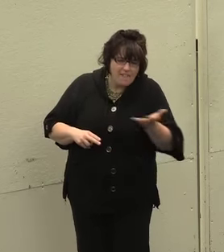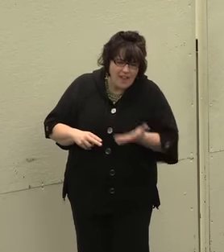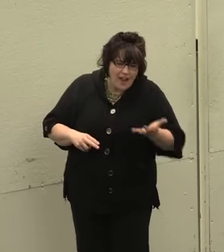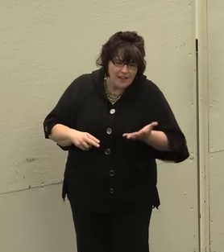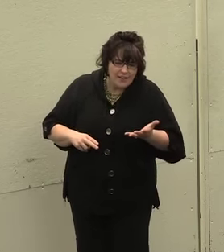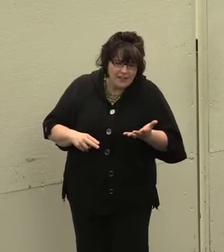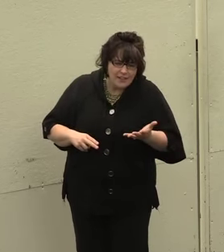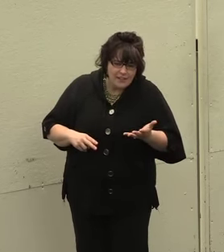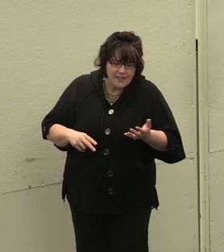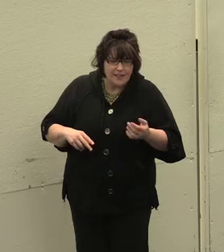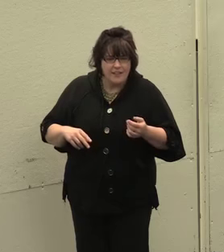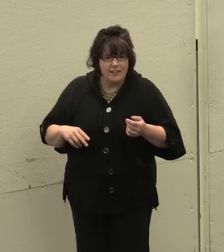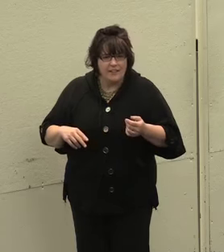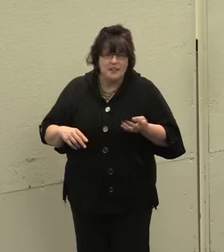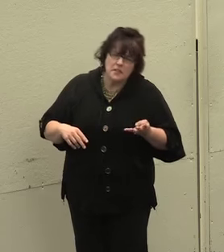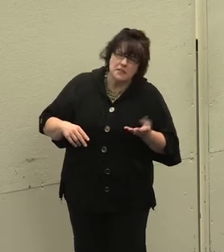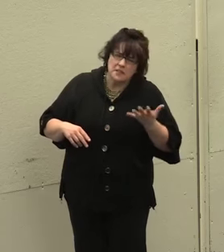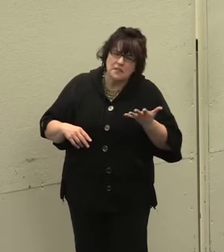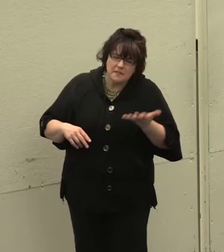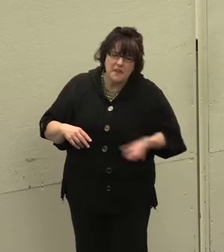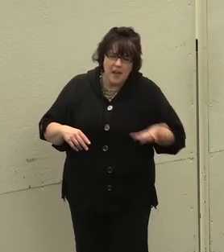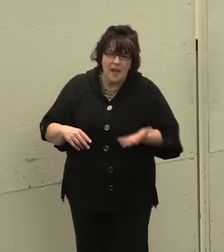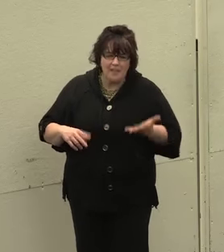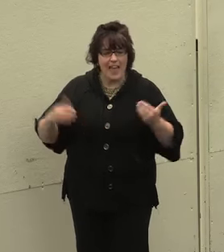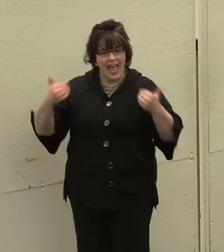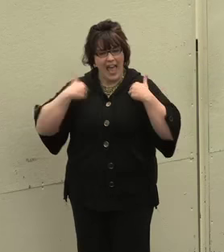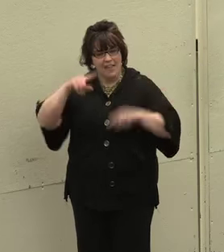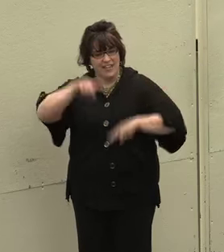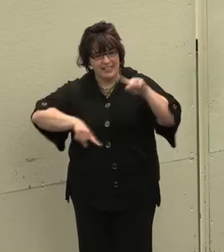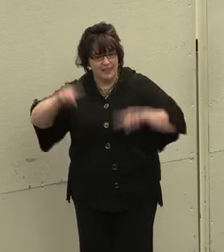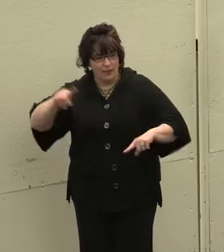But five of us have a different approach to architecture,